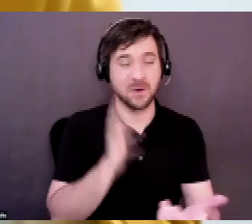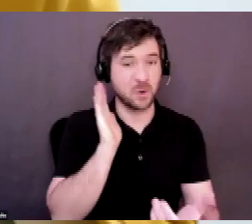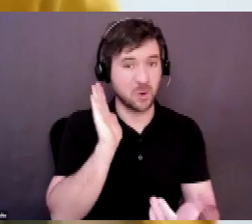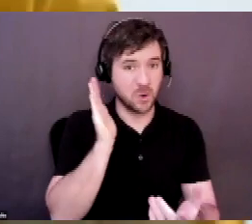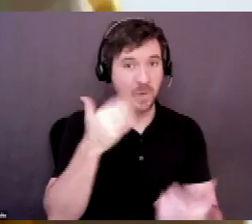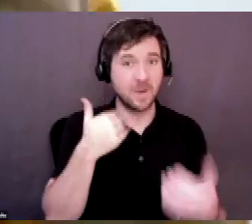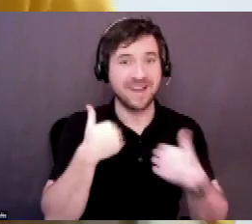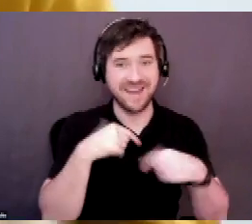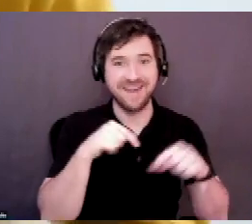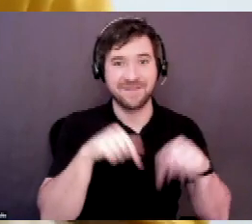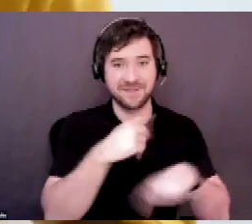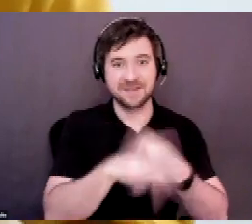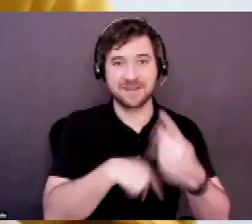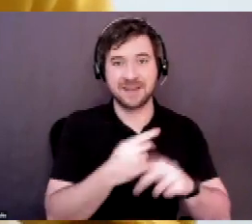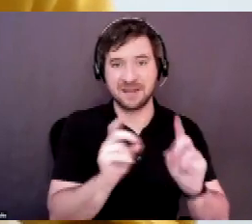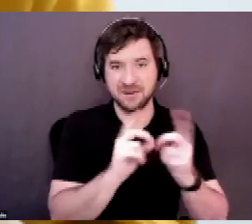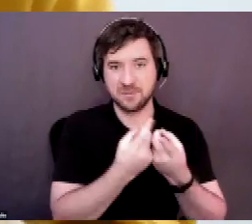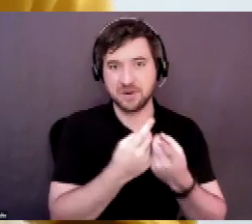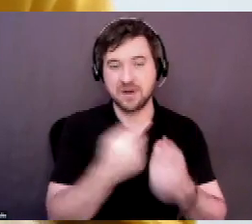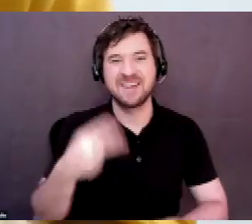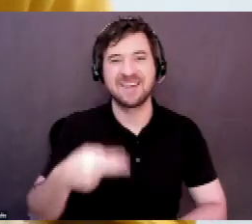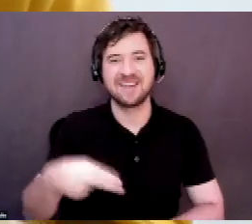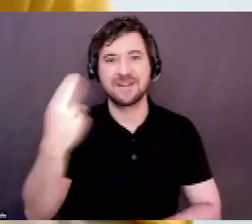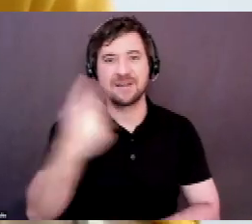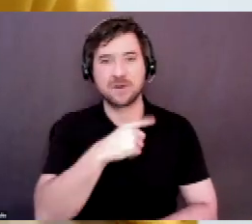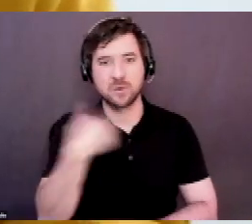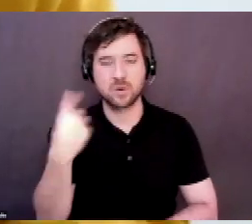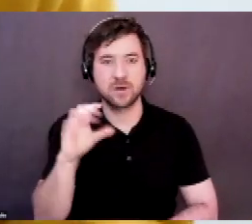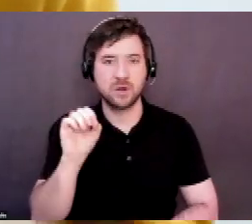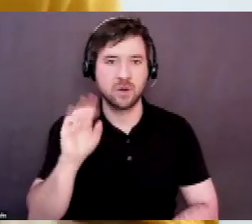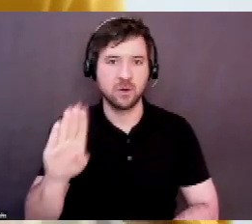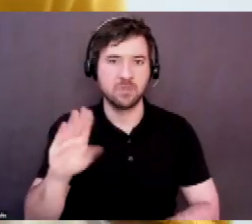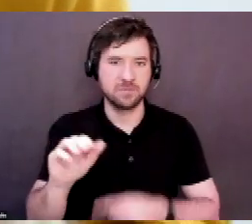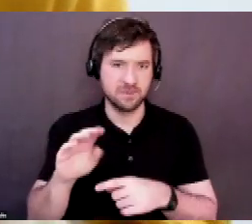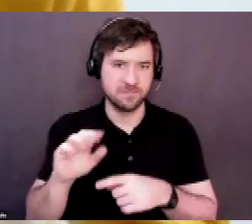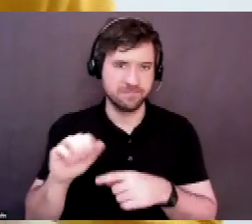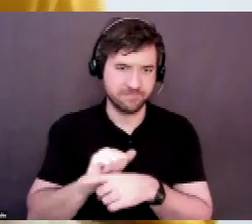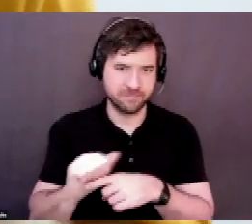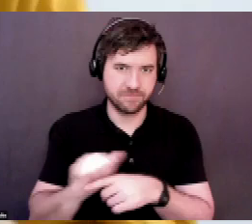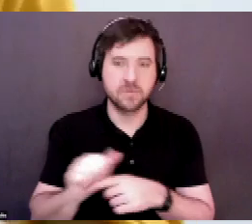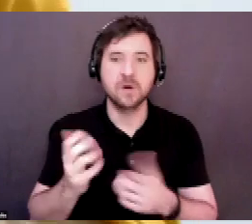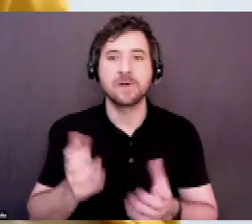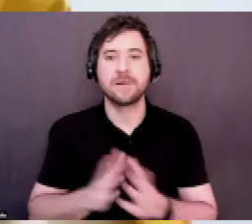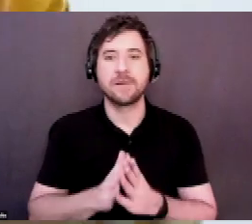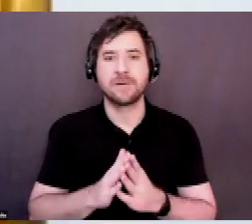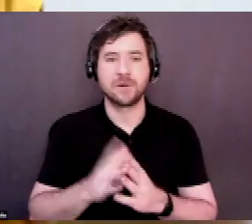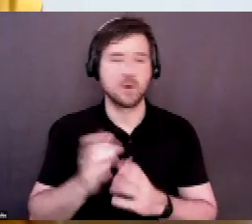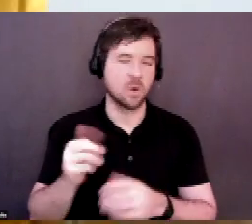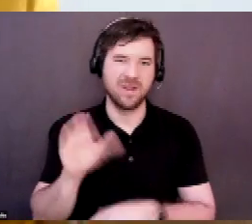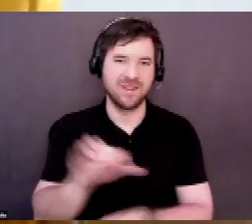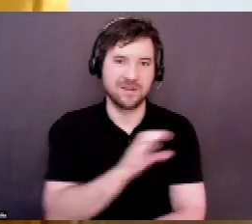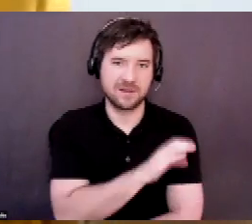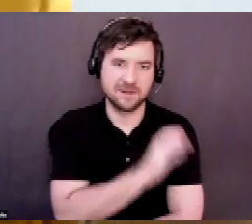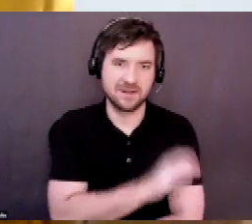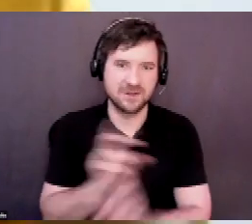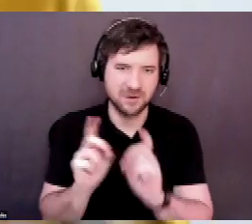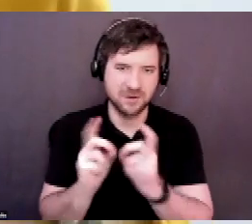where the high risk OB practice, right? That or the clinic or department is paired up